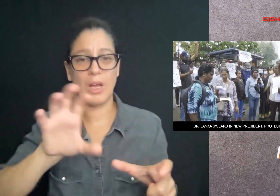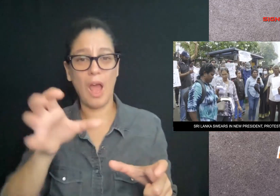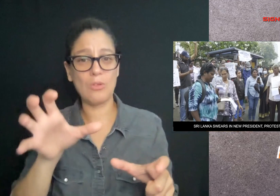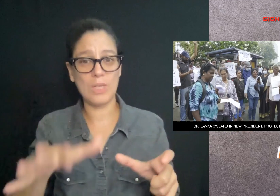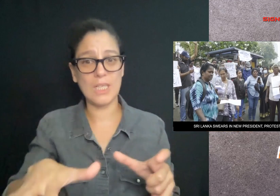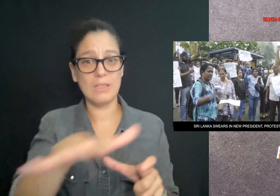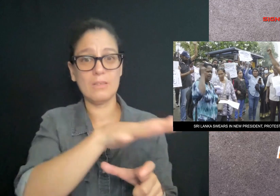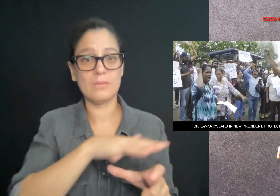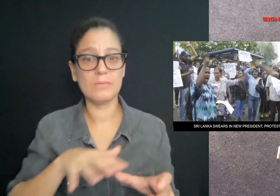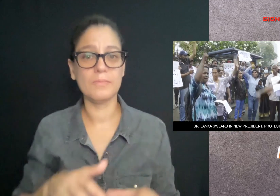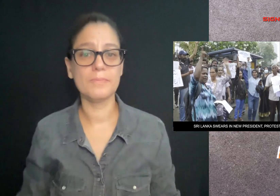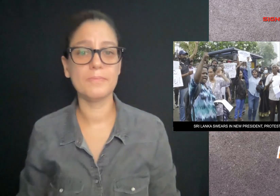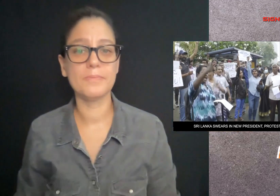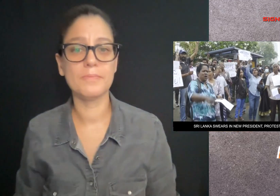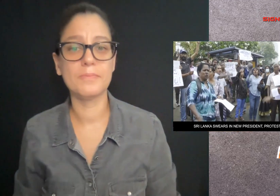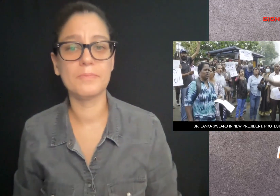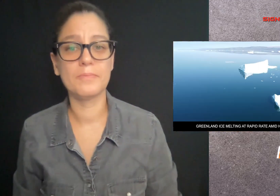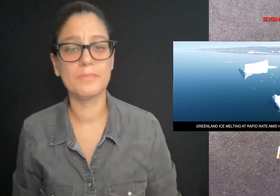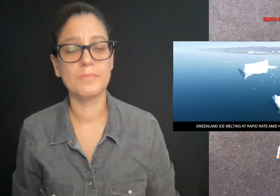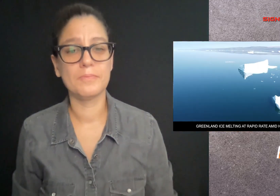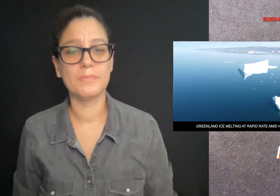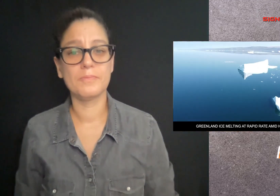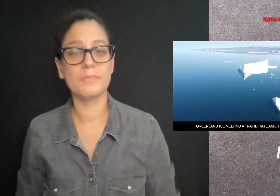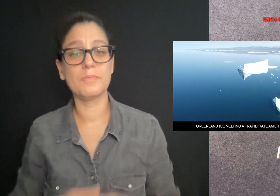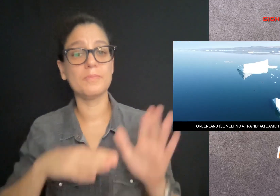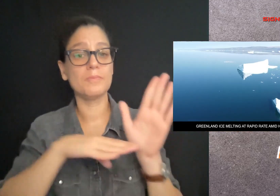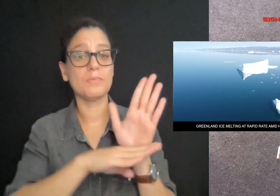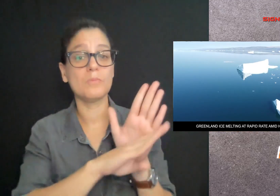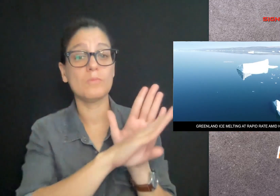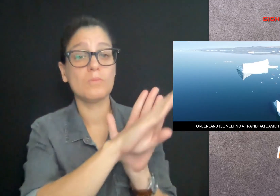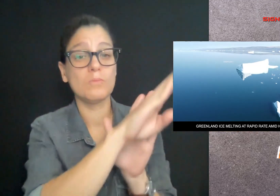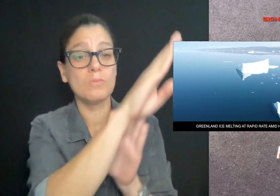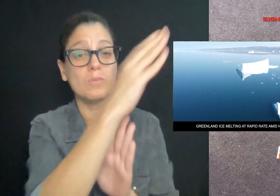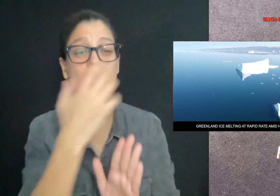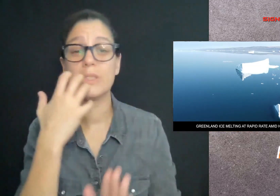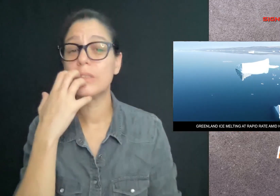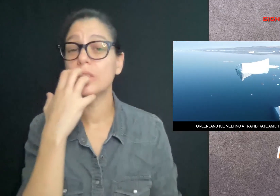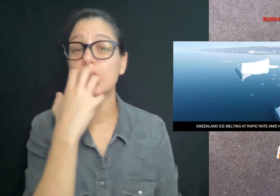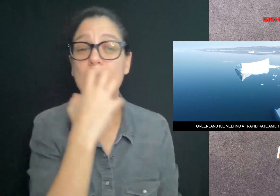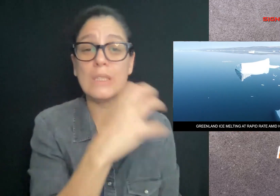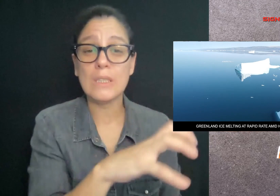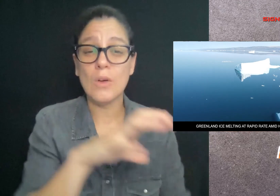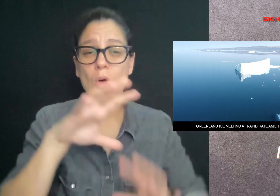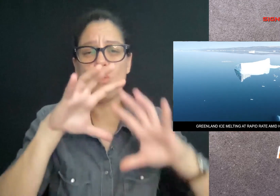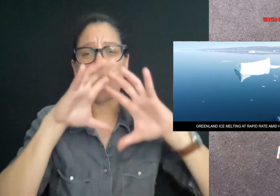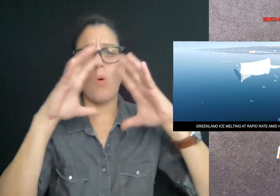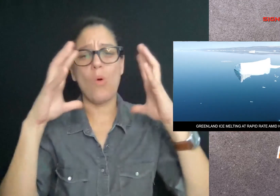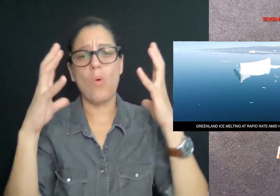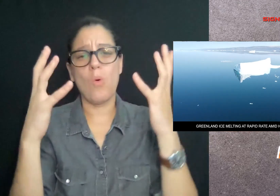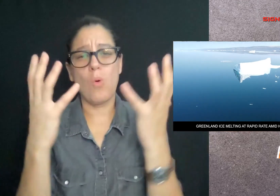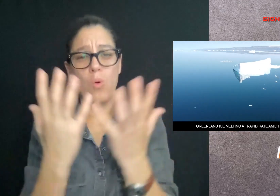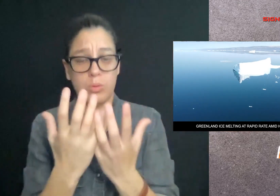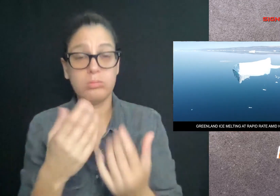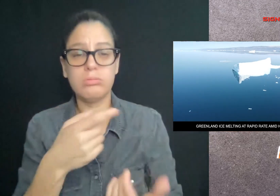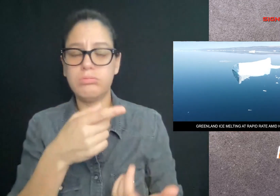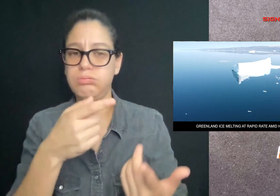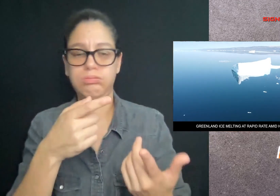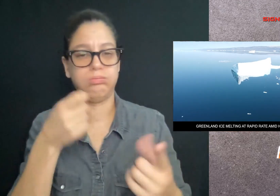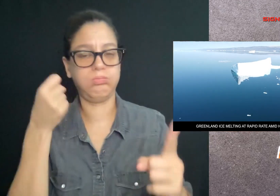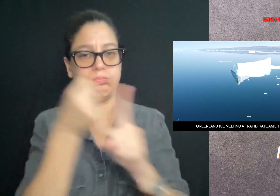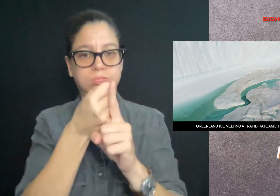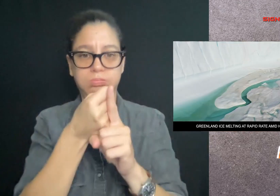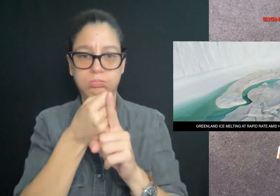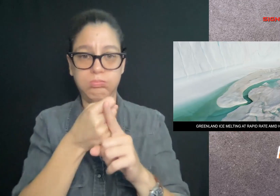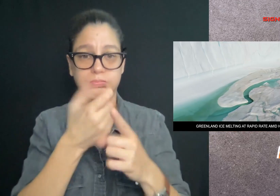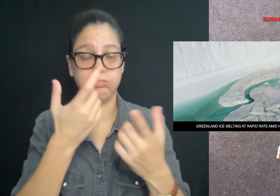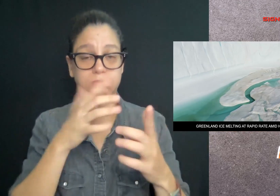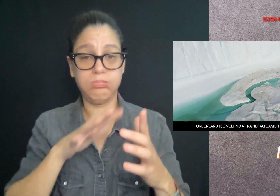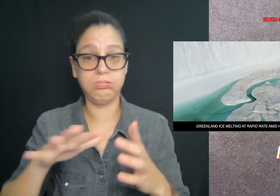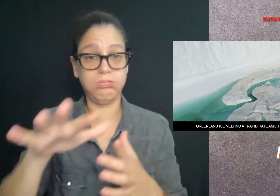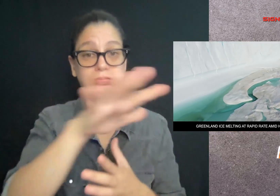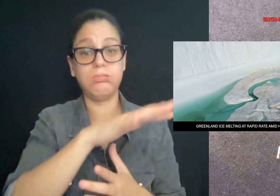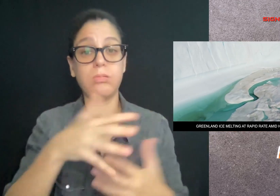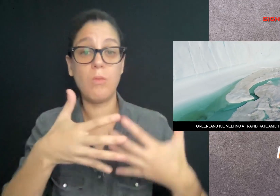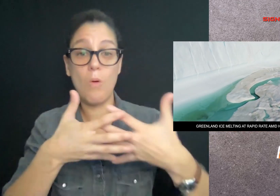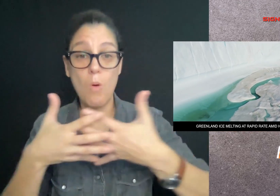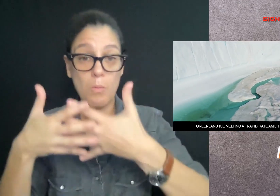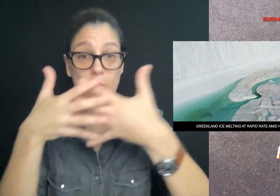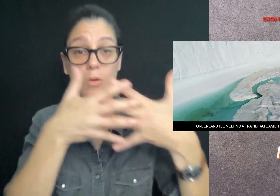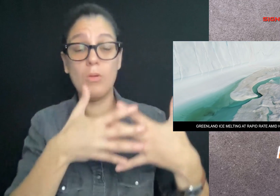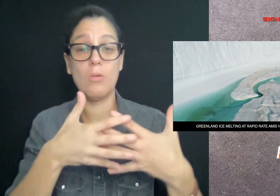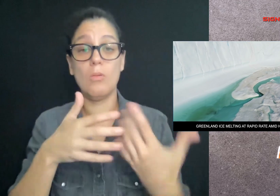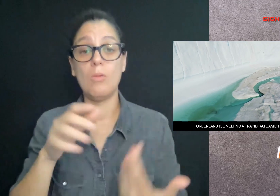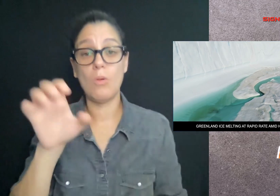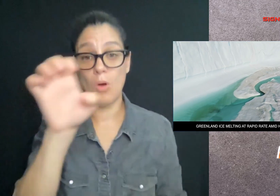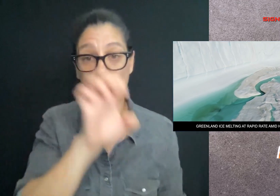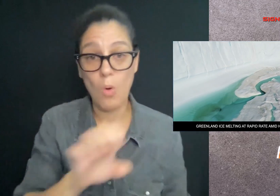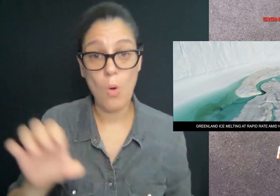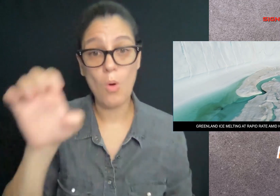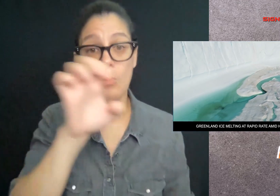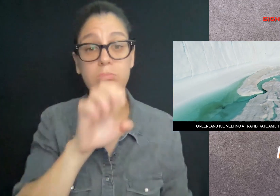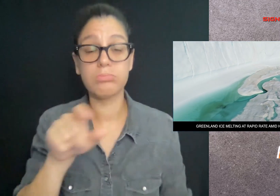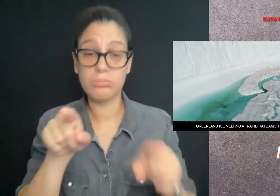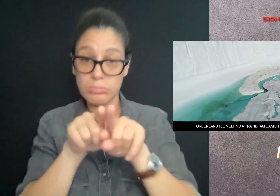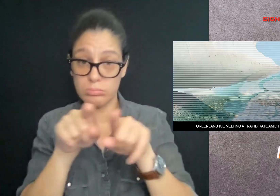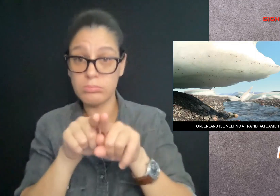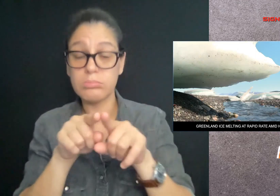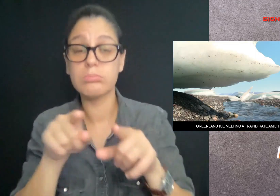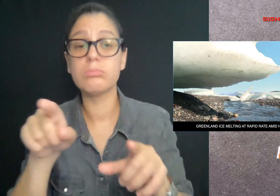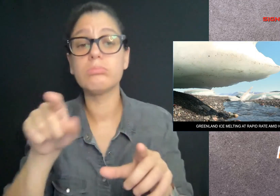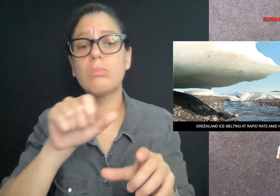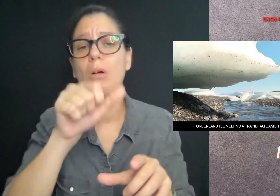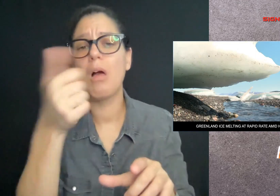public order across the country